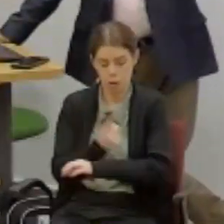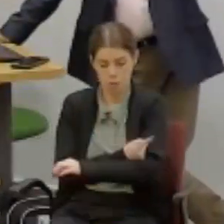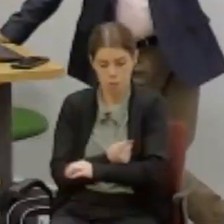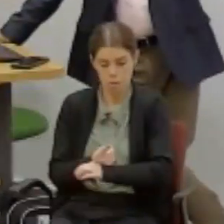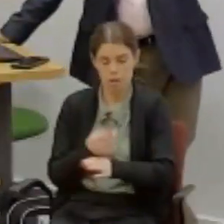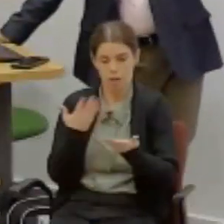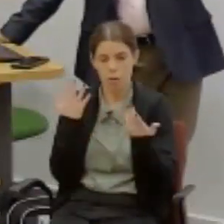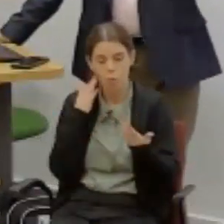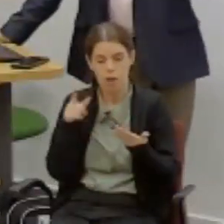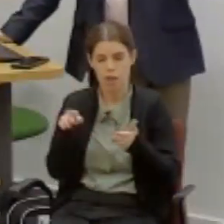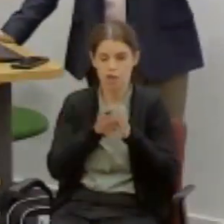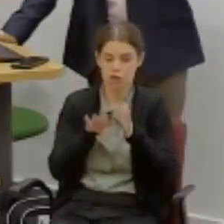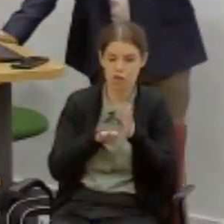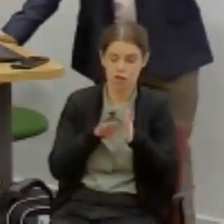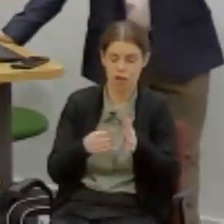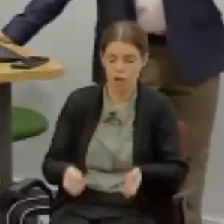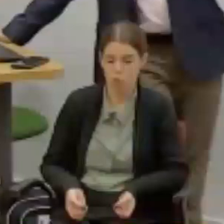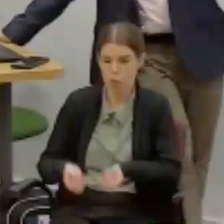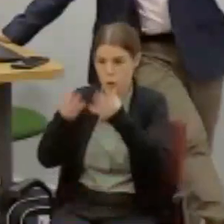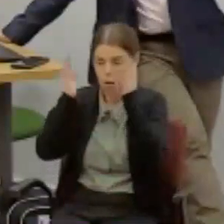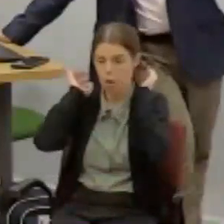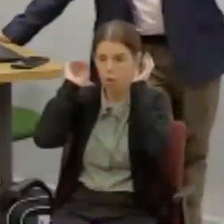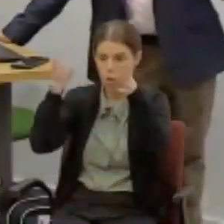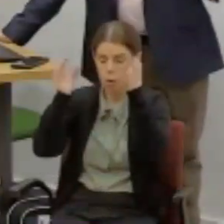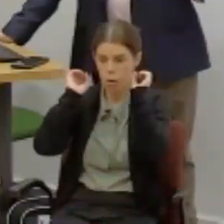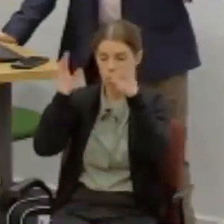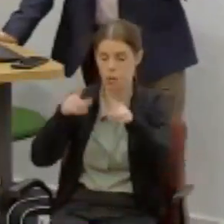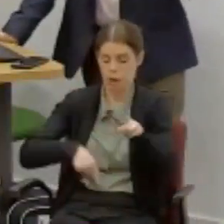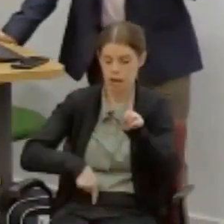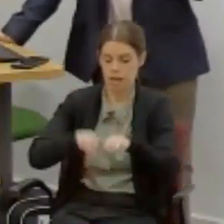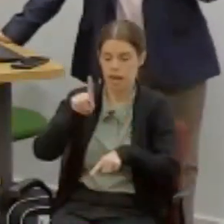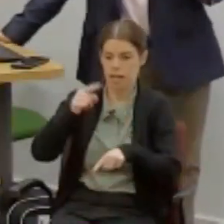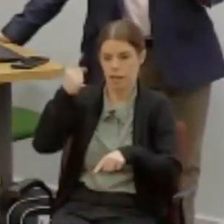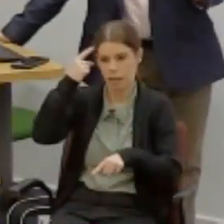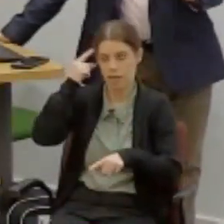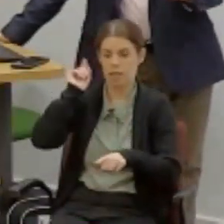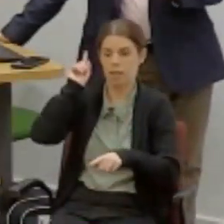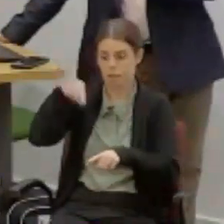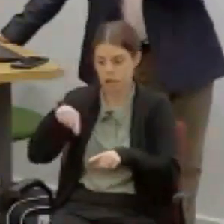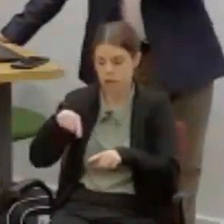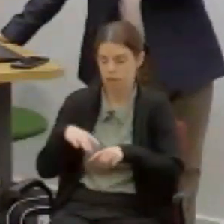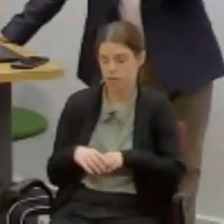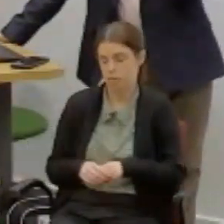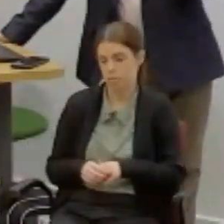So, the you know standard line before the ball team, or is they want to kick the ball up high and everybody heads it back.